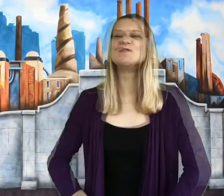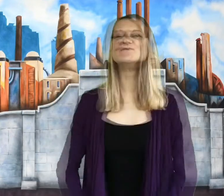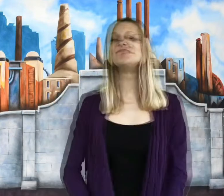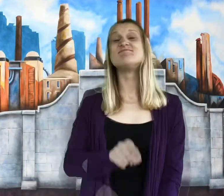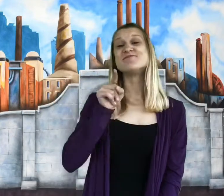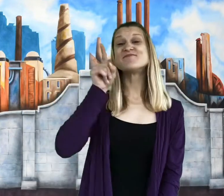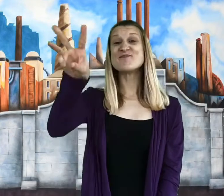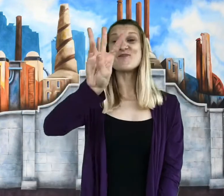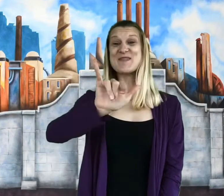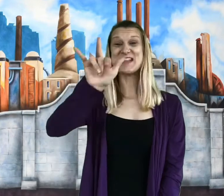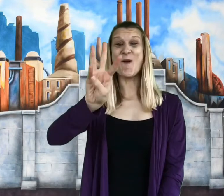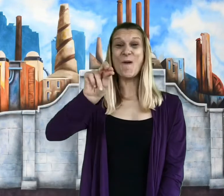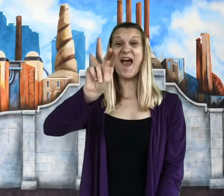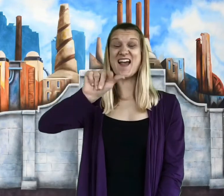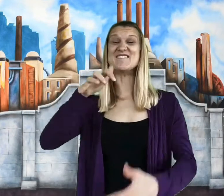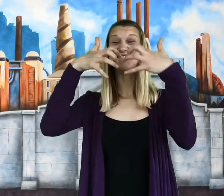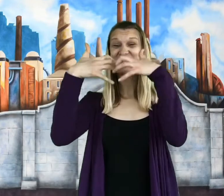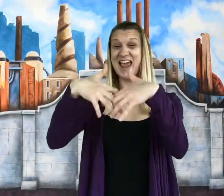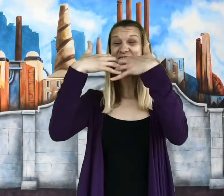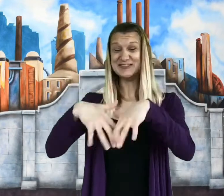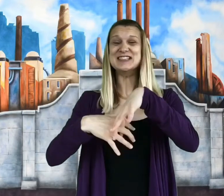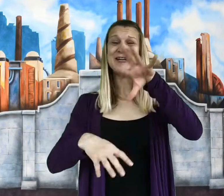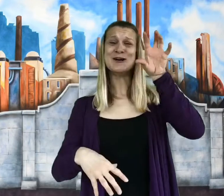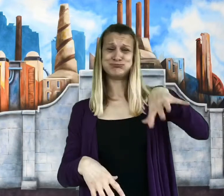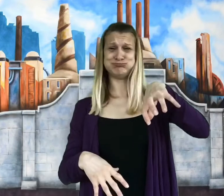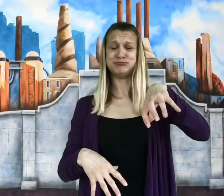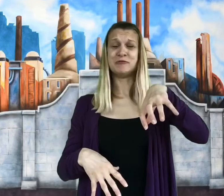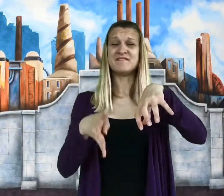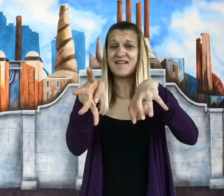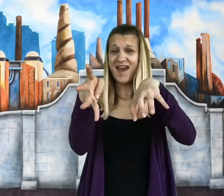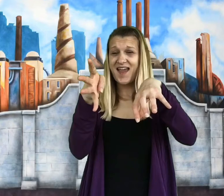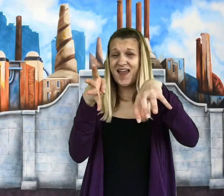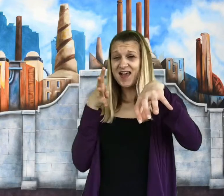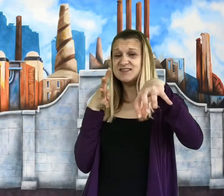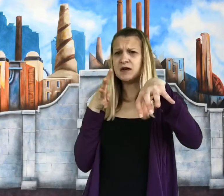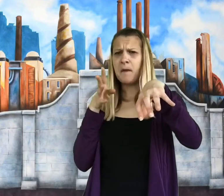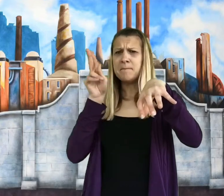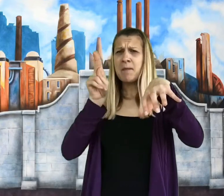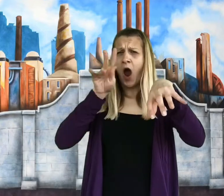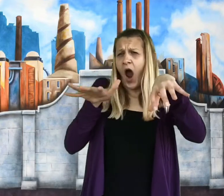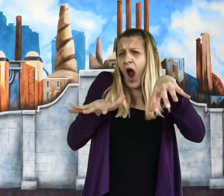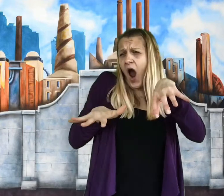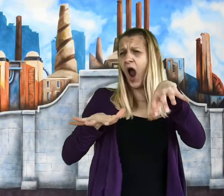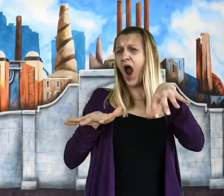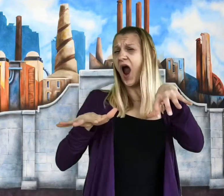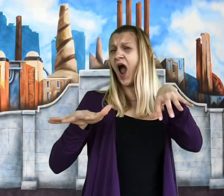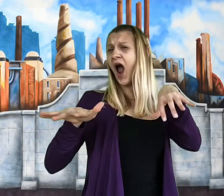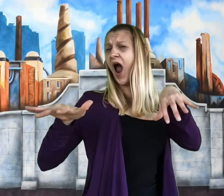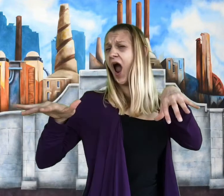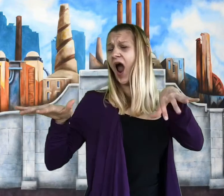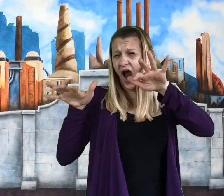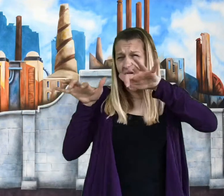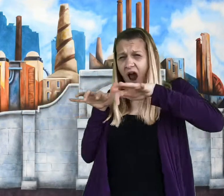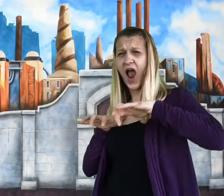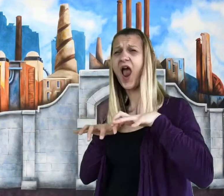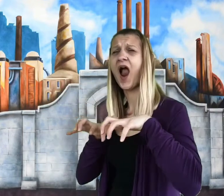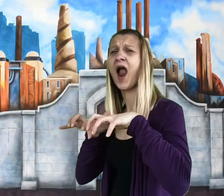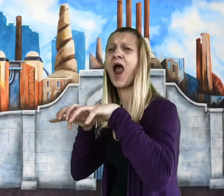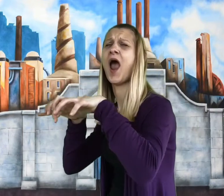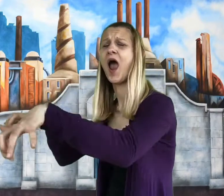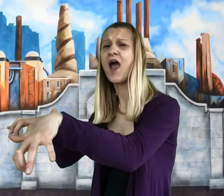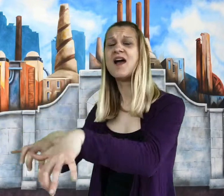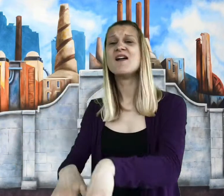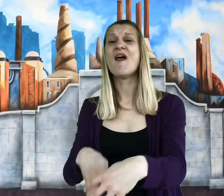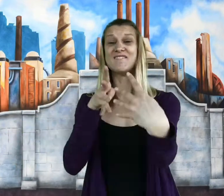Outside the gates of Wonka’s factory, enormous crowds of people had gathered and